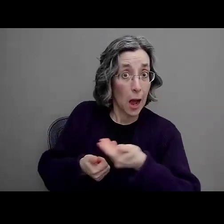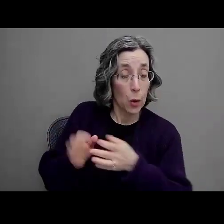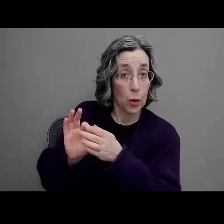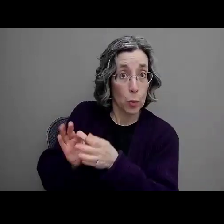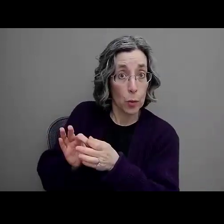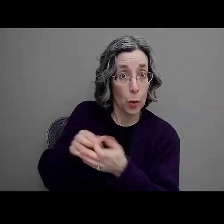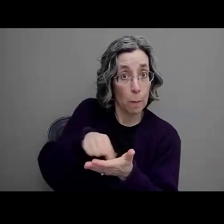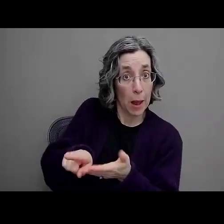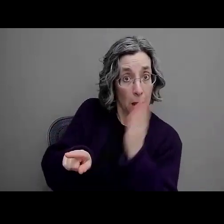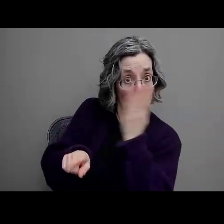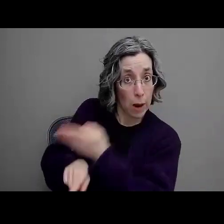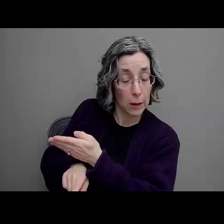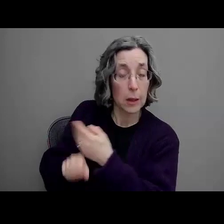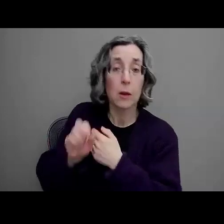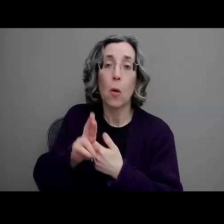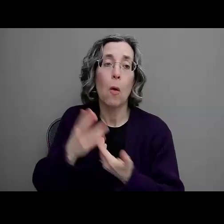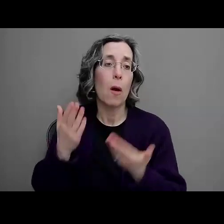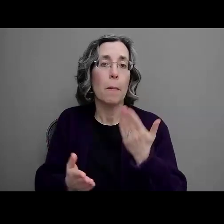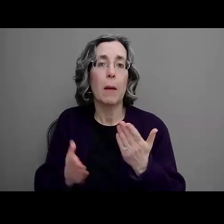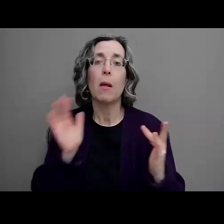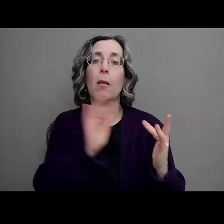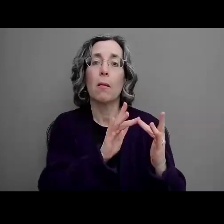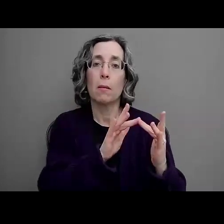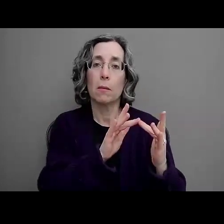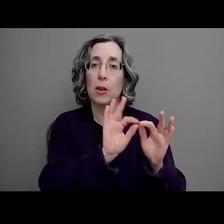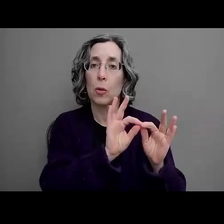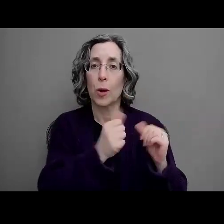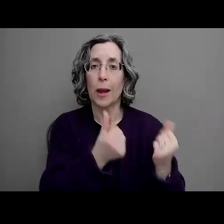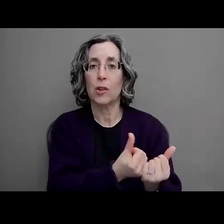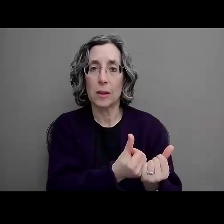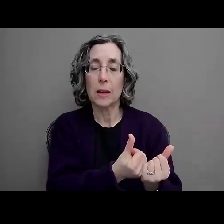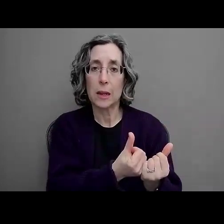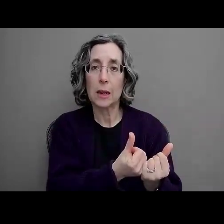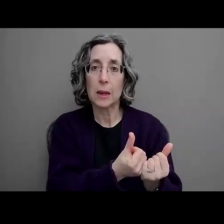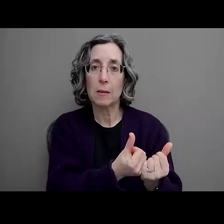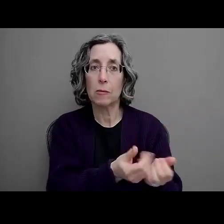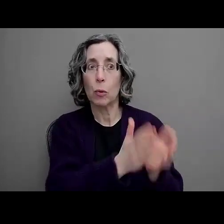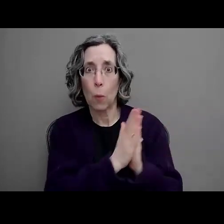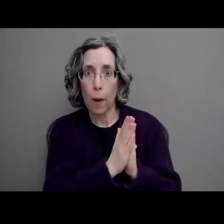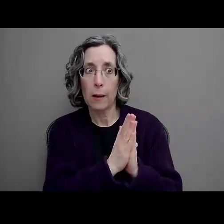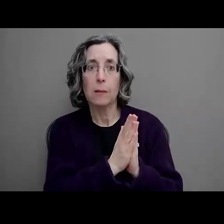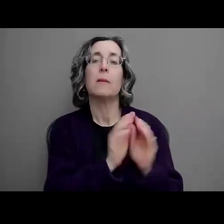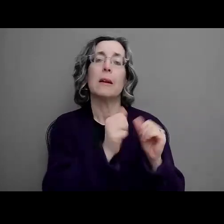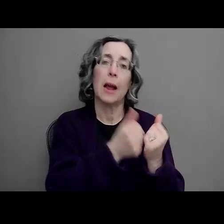directly hire the interpreter and pay them yourself, or you